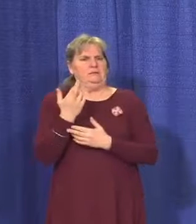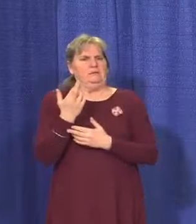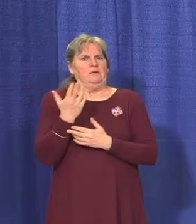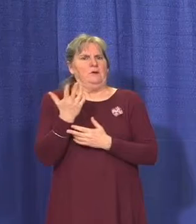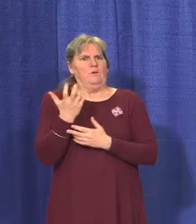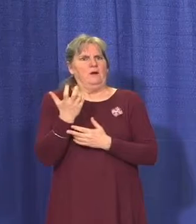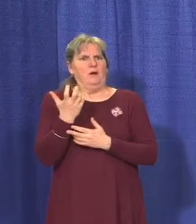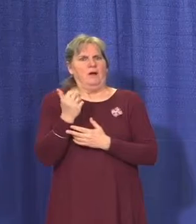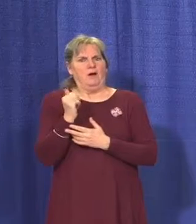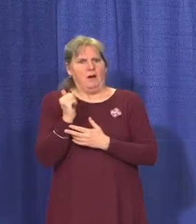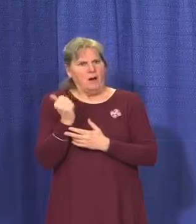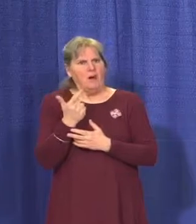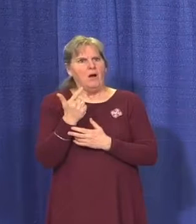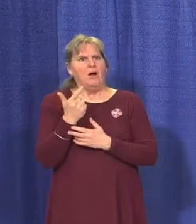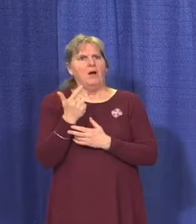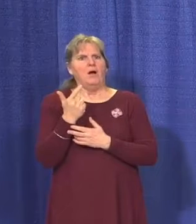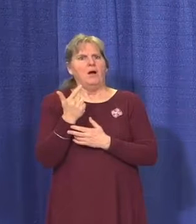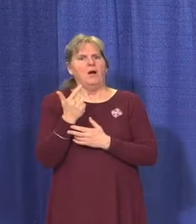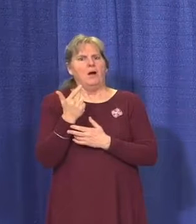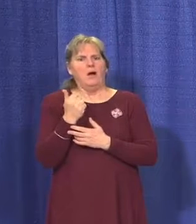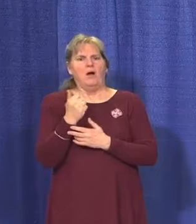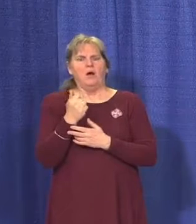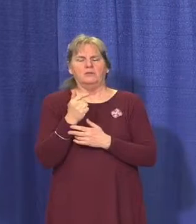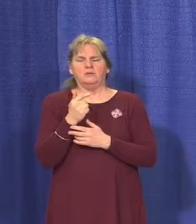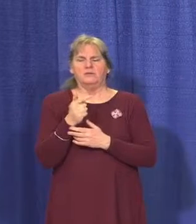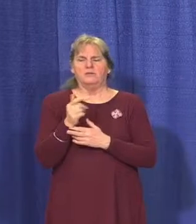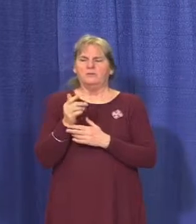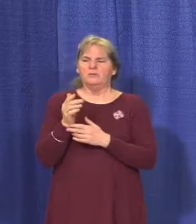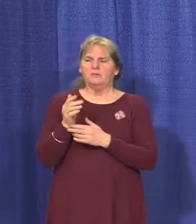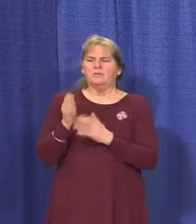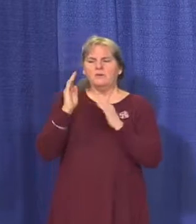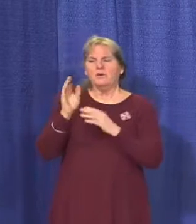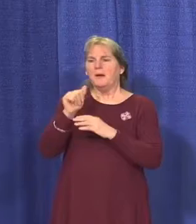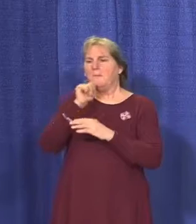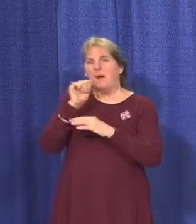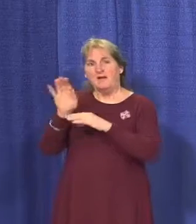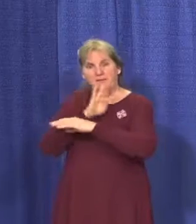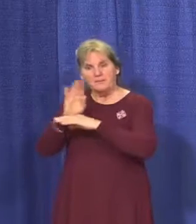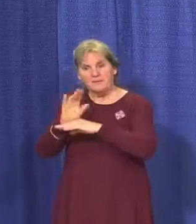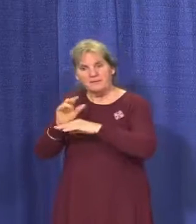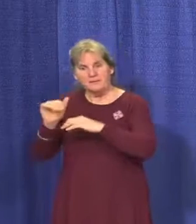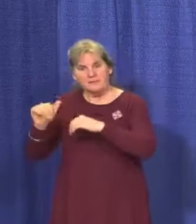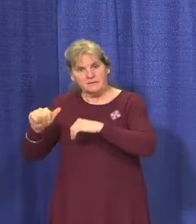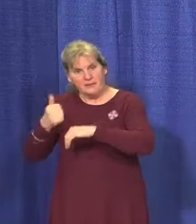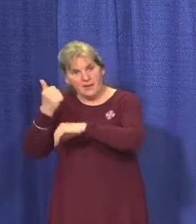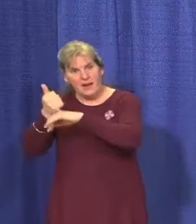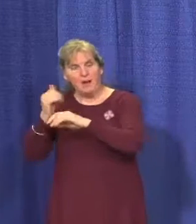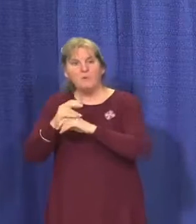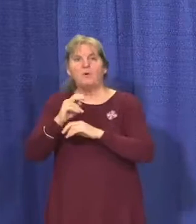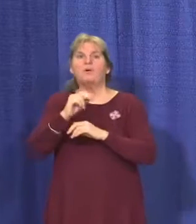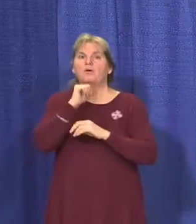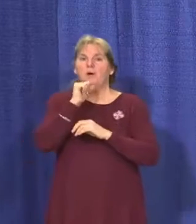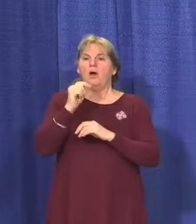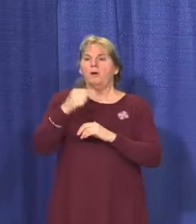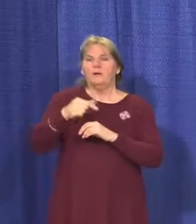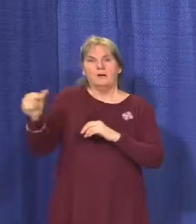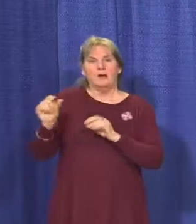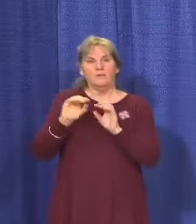is why it is critical that we also look at the private sector, we look at nonprofit organizations and we look at